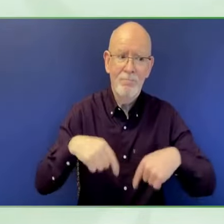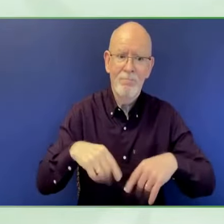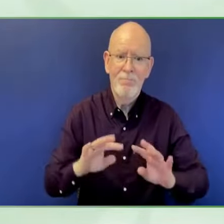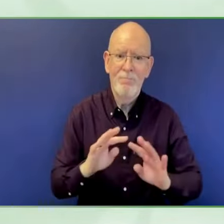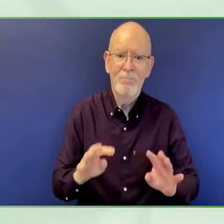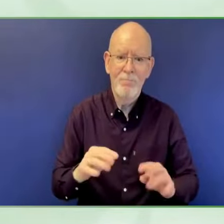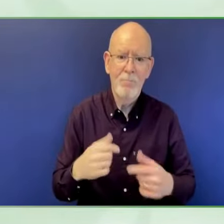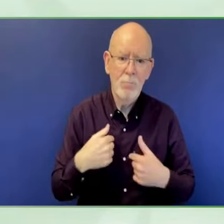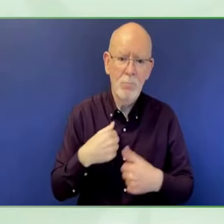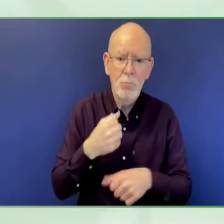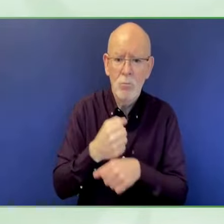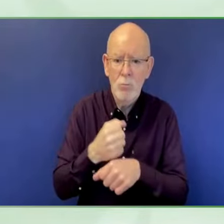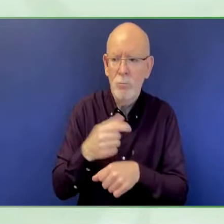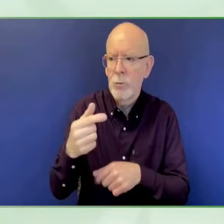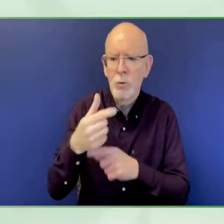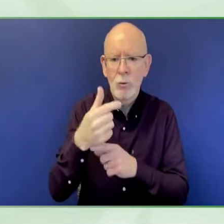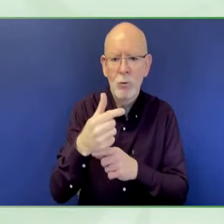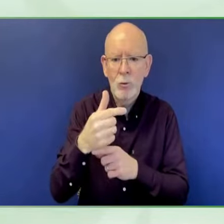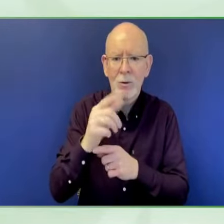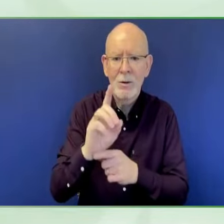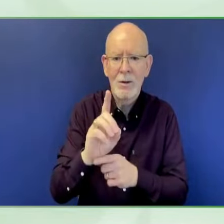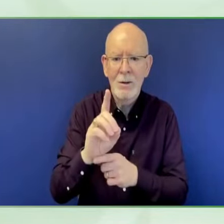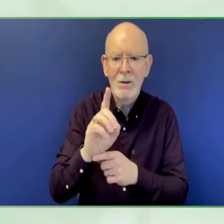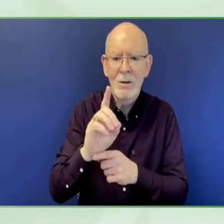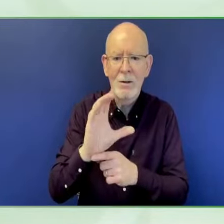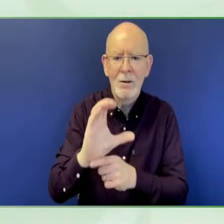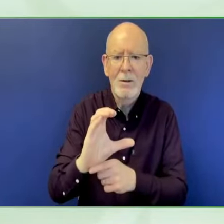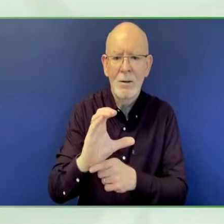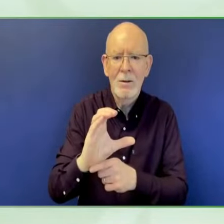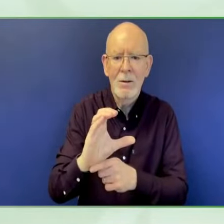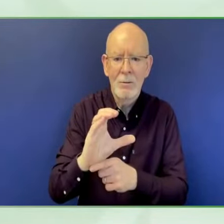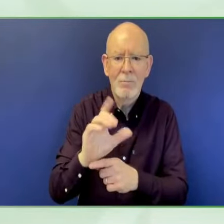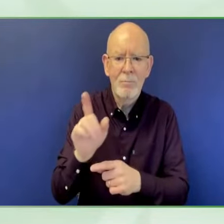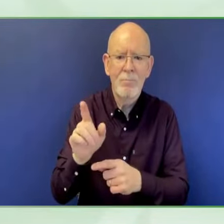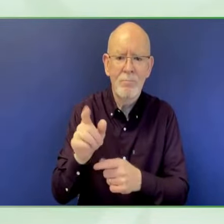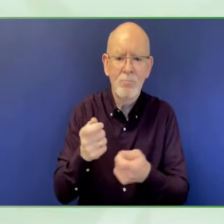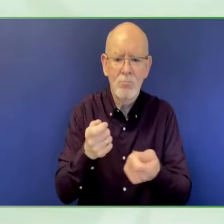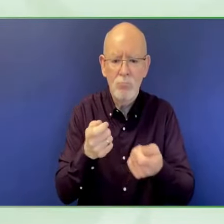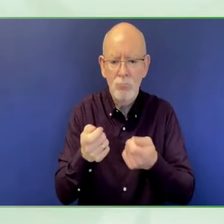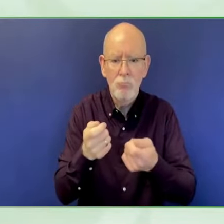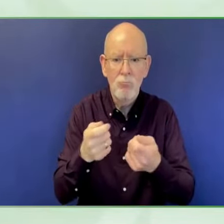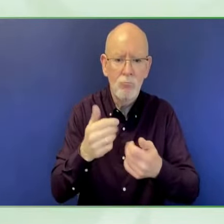people with complex disabilities to move from institutions and their